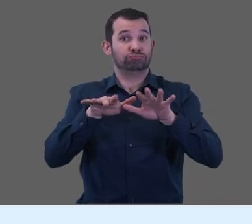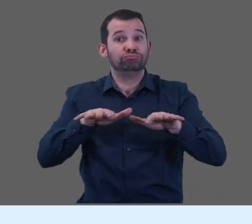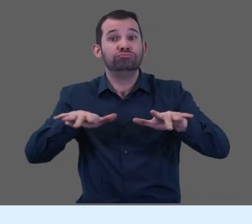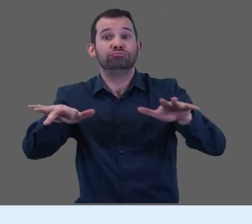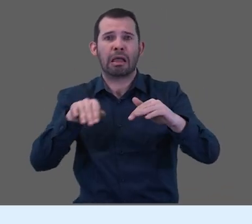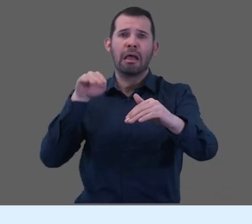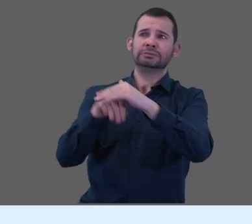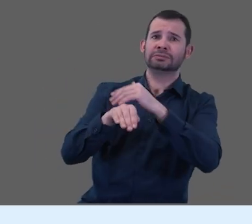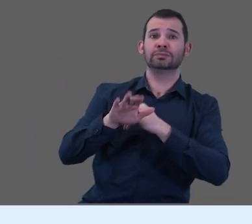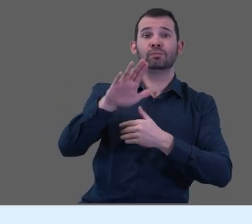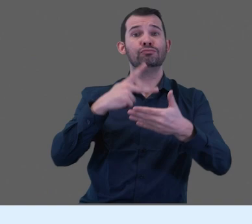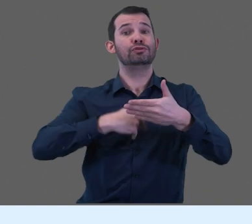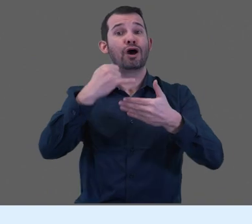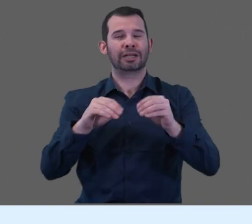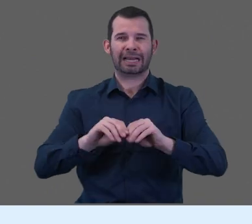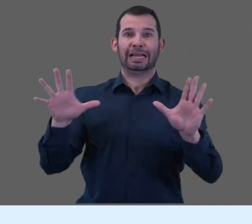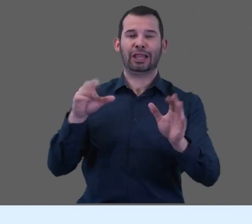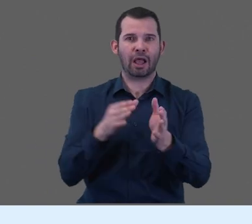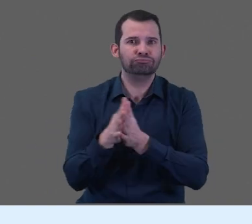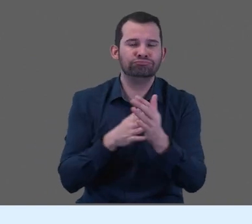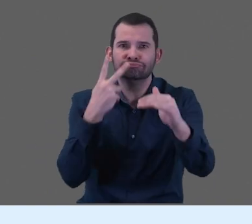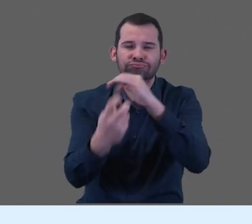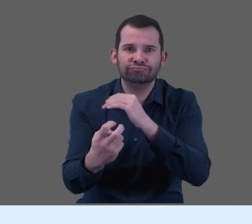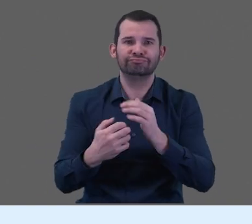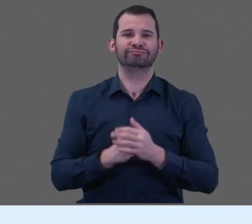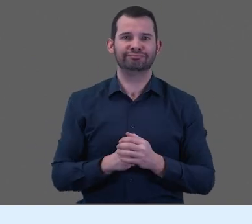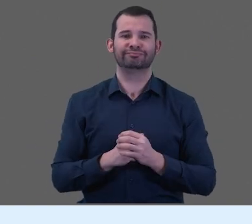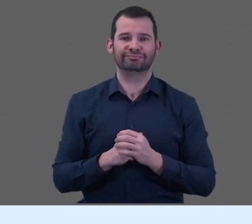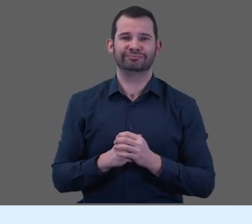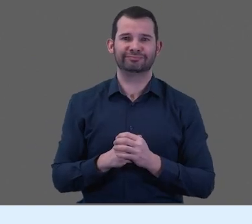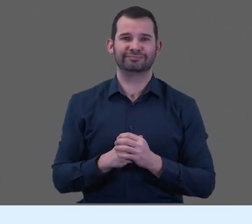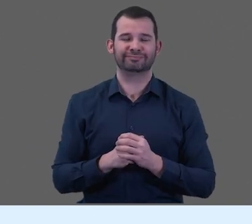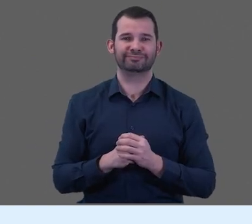Make the reach and accessibility of your project clear and compelling.